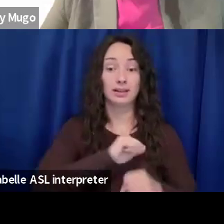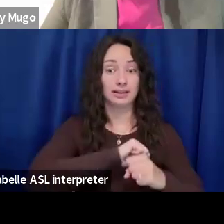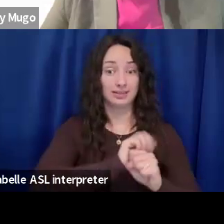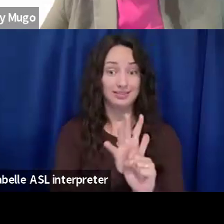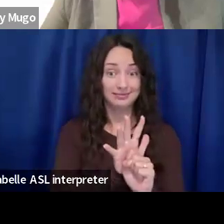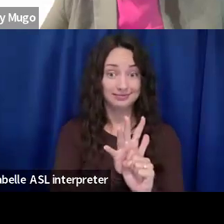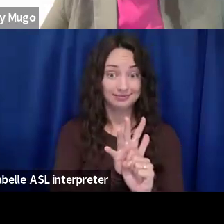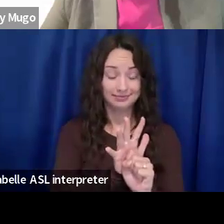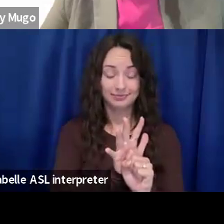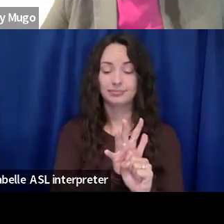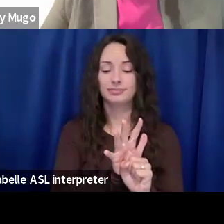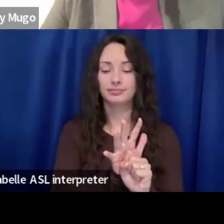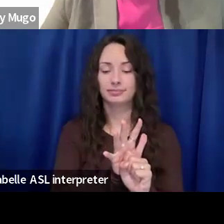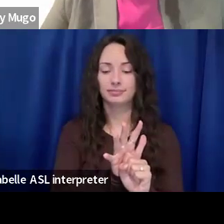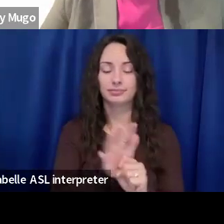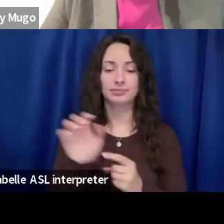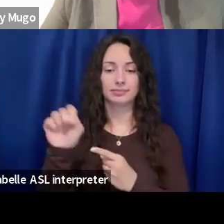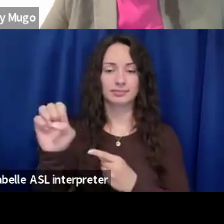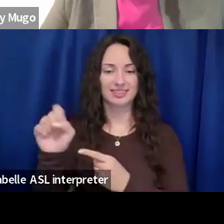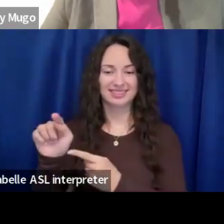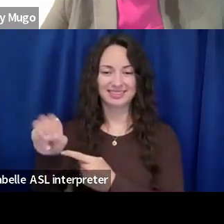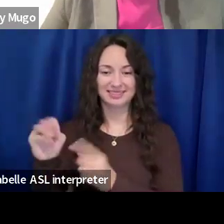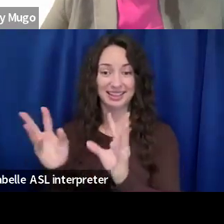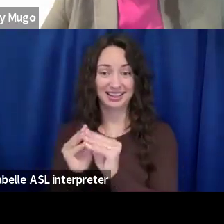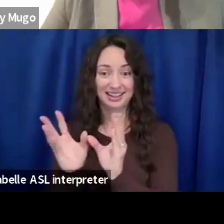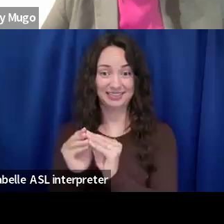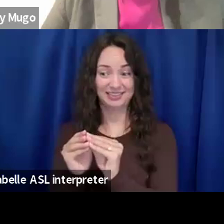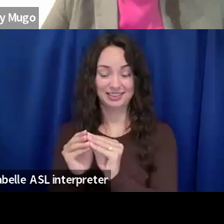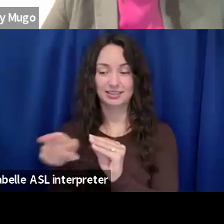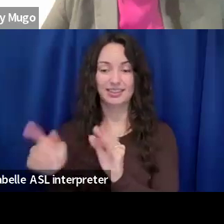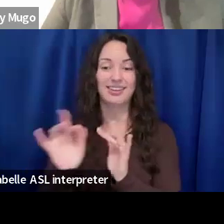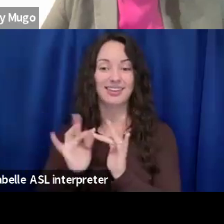pandemic the S-STEM conference was online